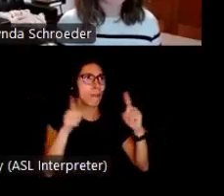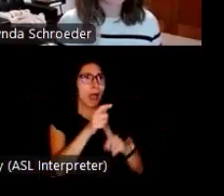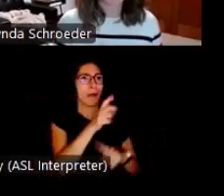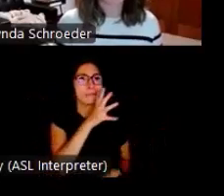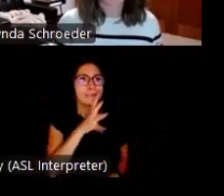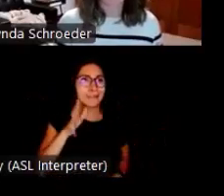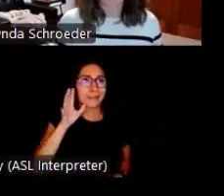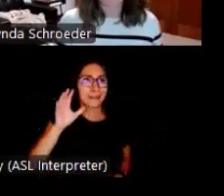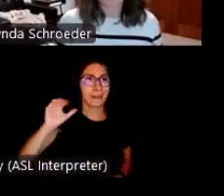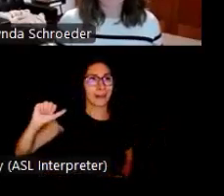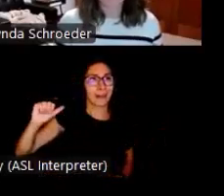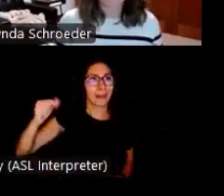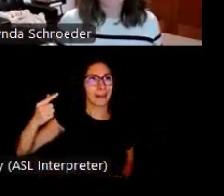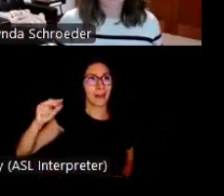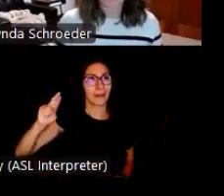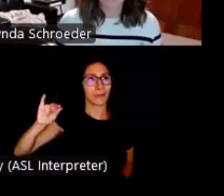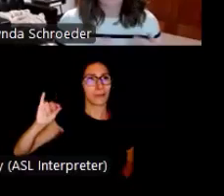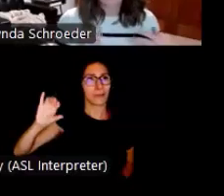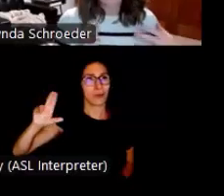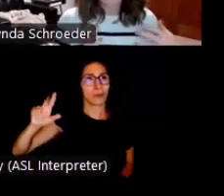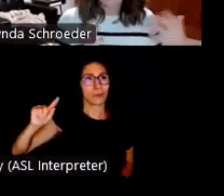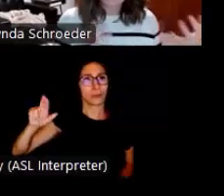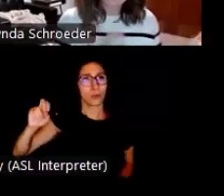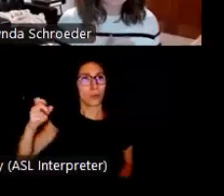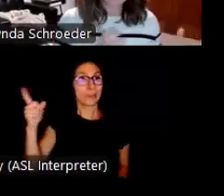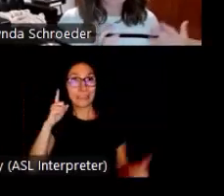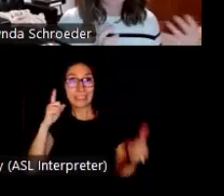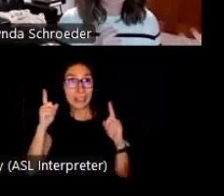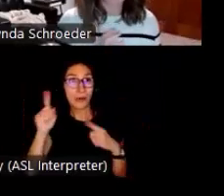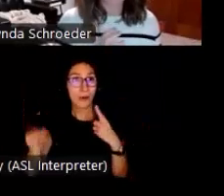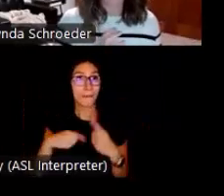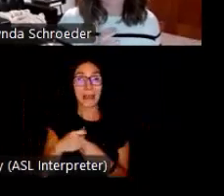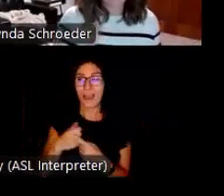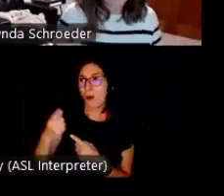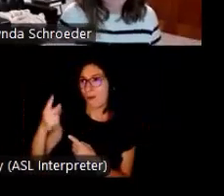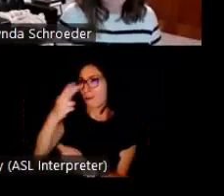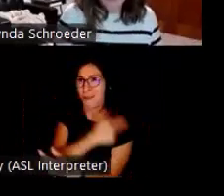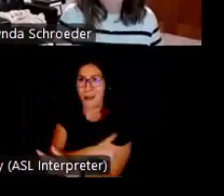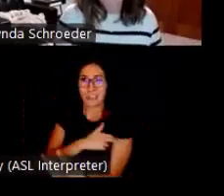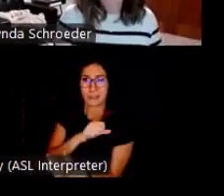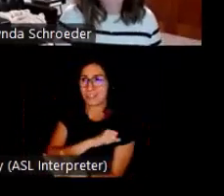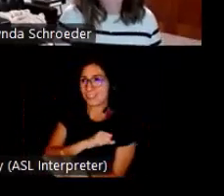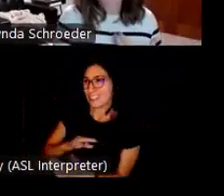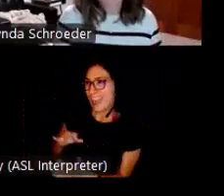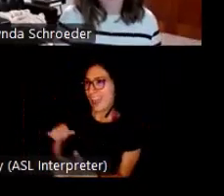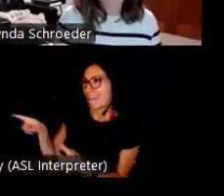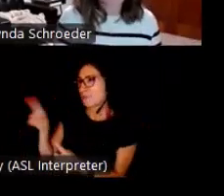reading articles that are written by hospital staff or academicians who don't actually work or practice